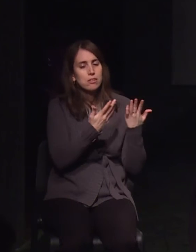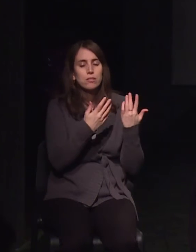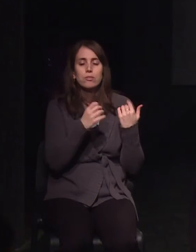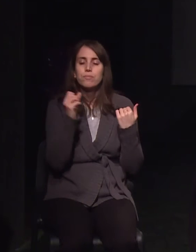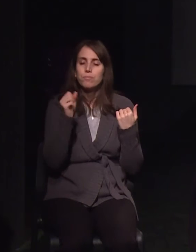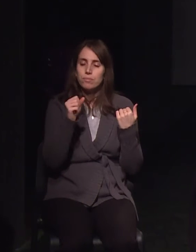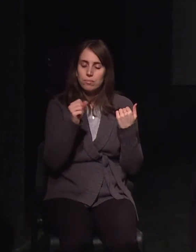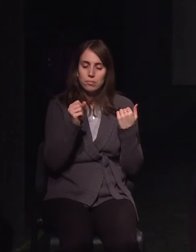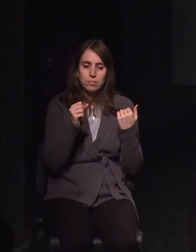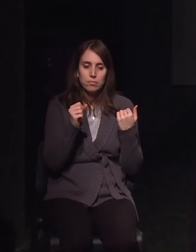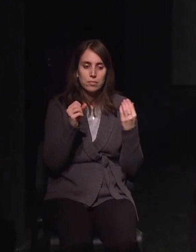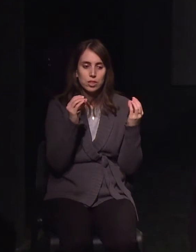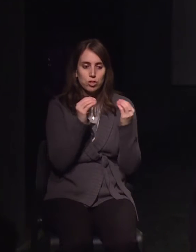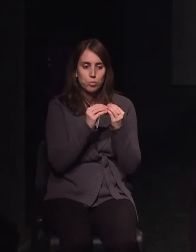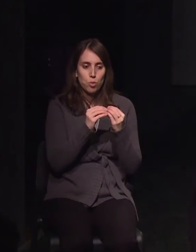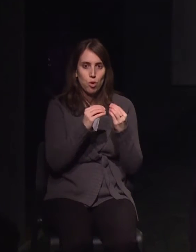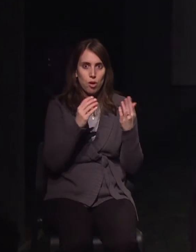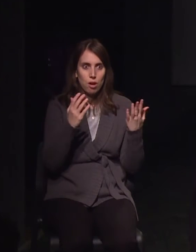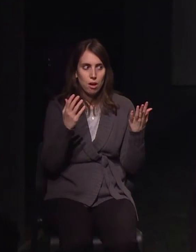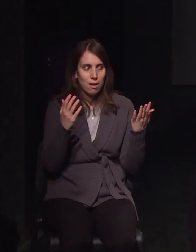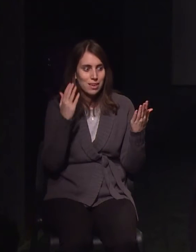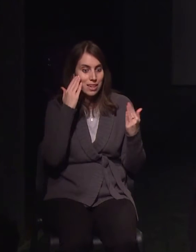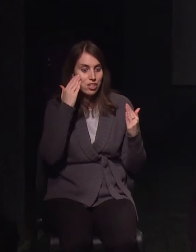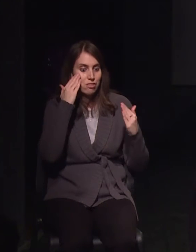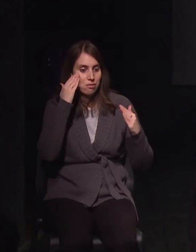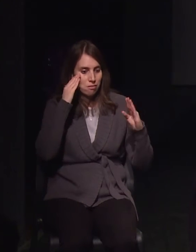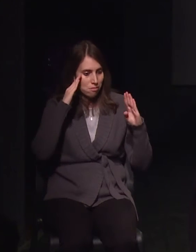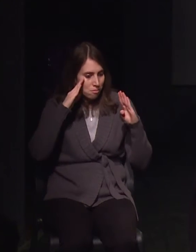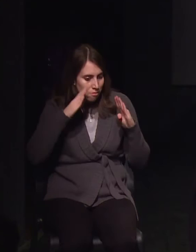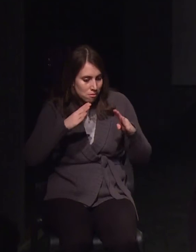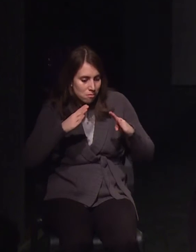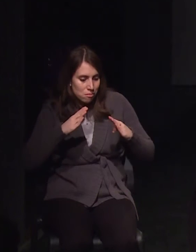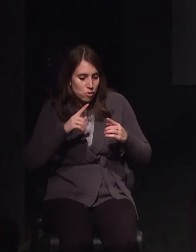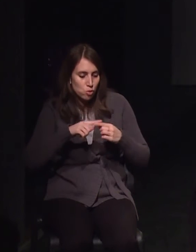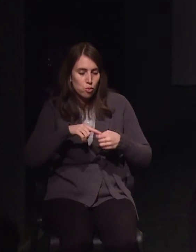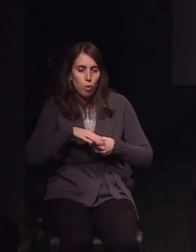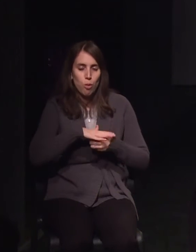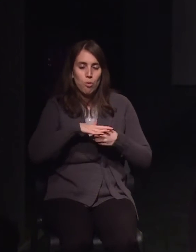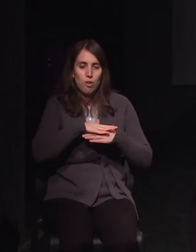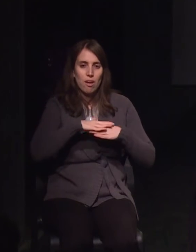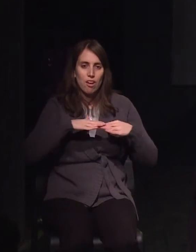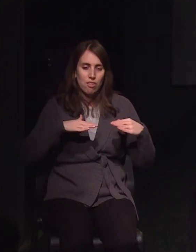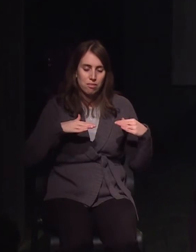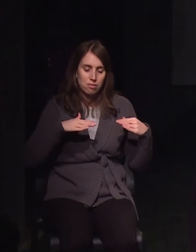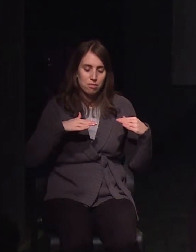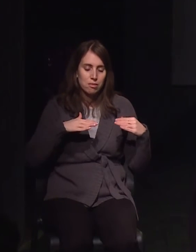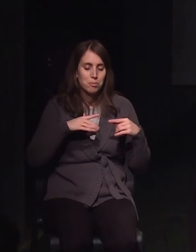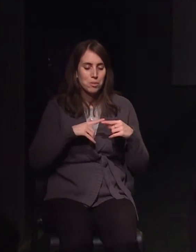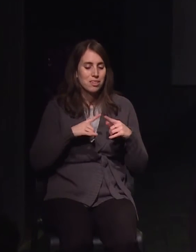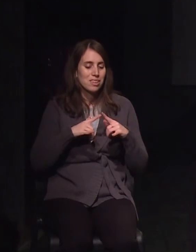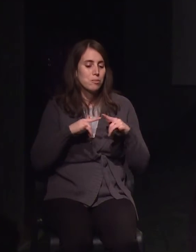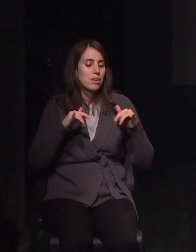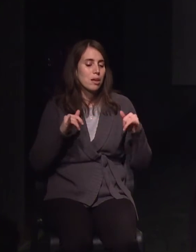to what is going on locally and that inspiration, I think at the same time it’s not so different than what’s happening elsewhere.